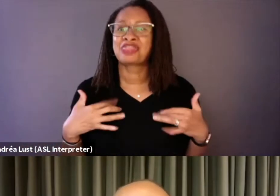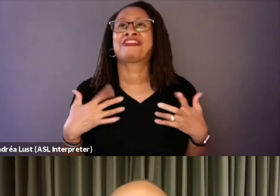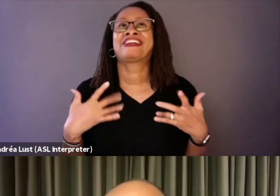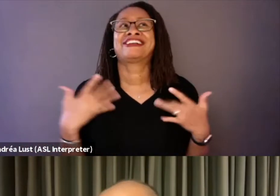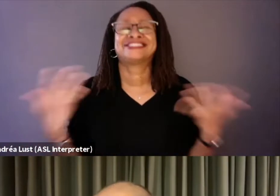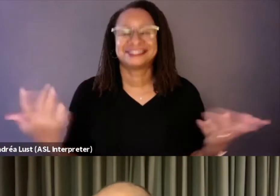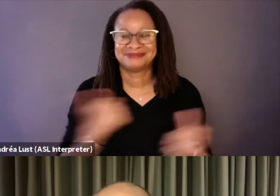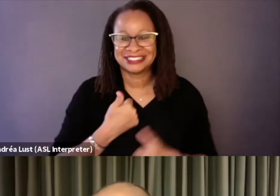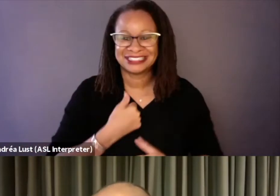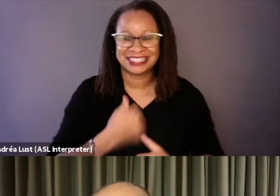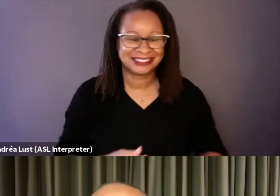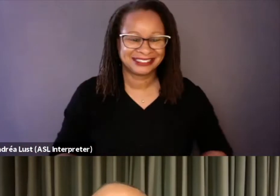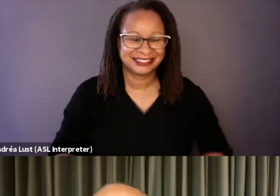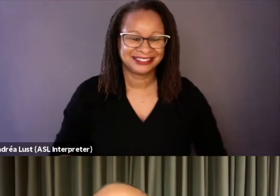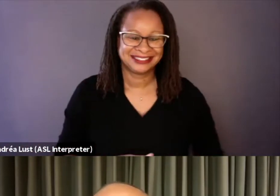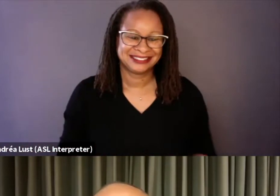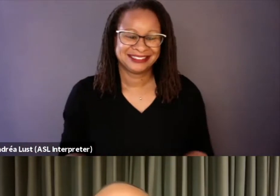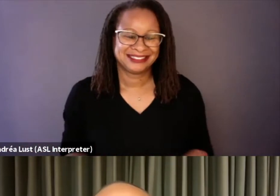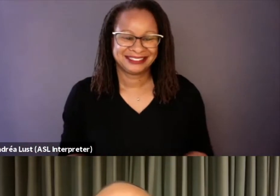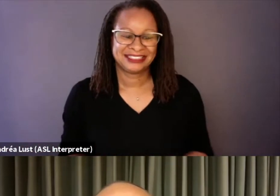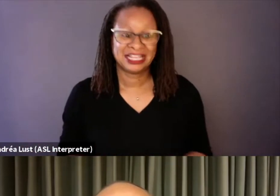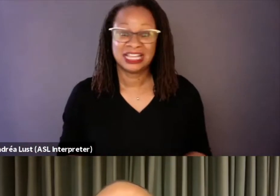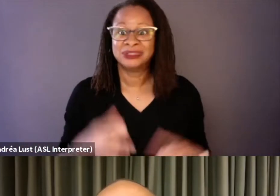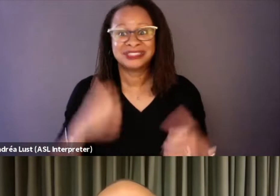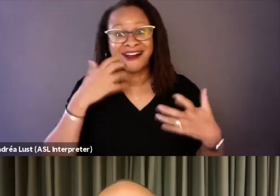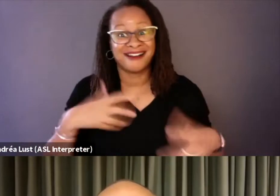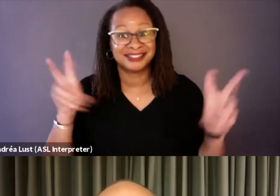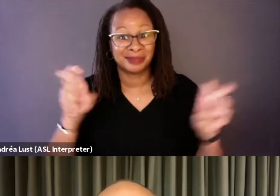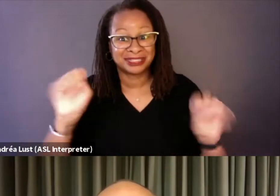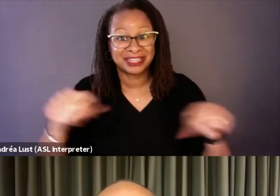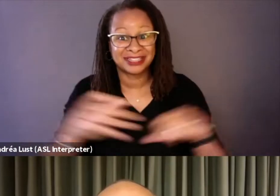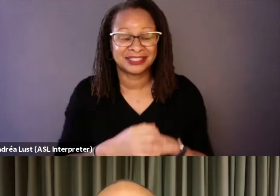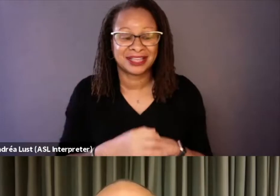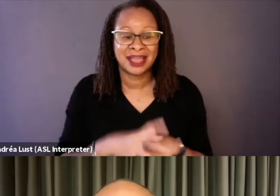it was controversial and I spoke to Wendy Olsoff